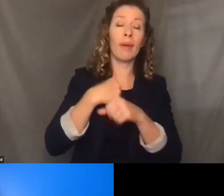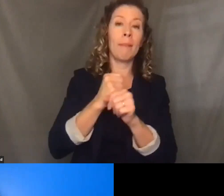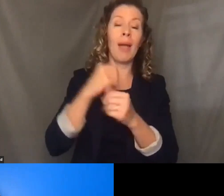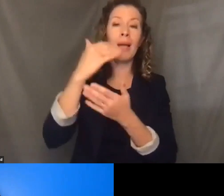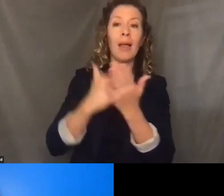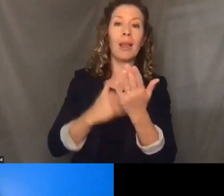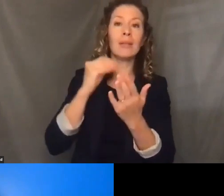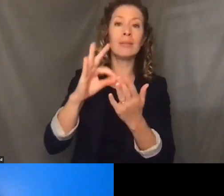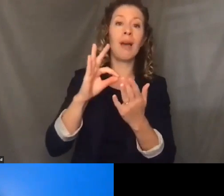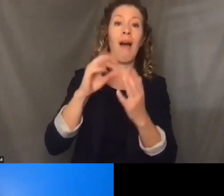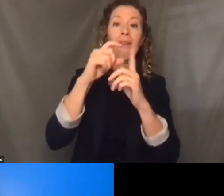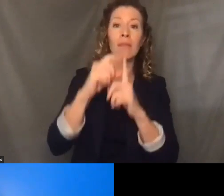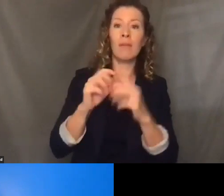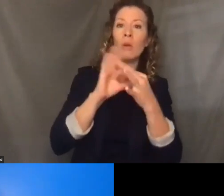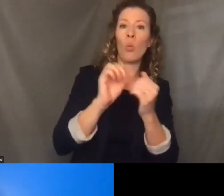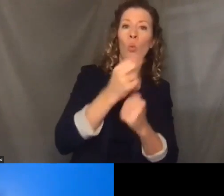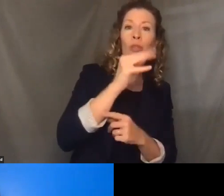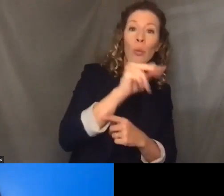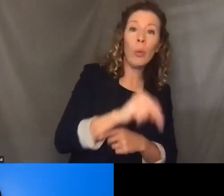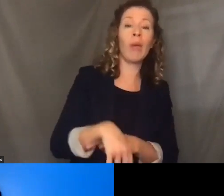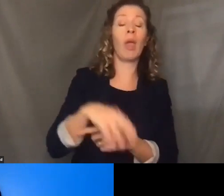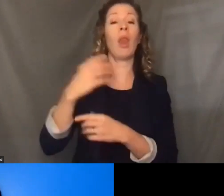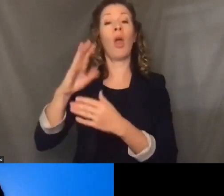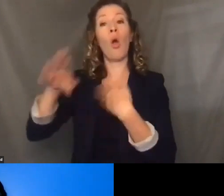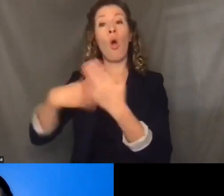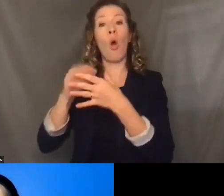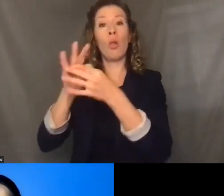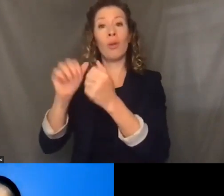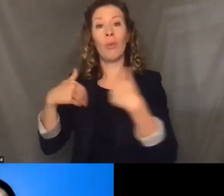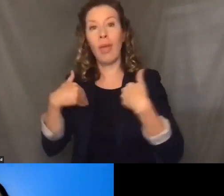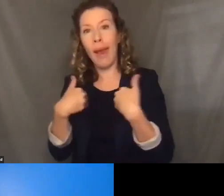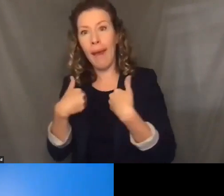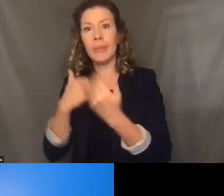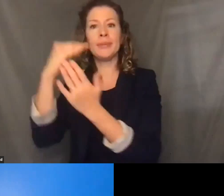to humans make a lexeme corresponding to animals and something like that